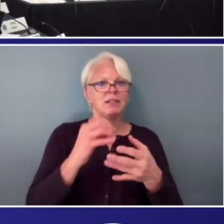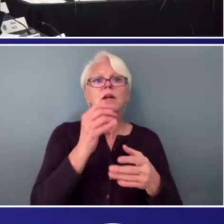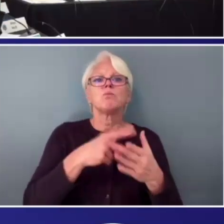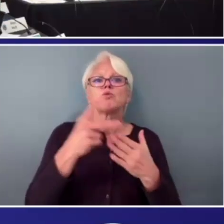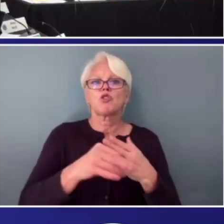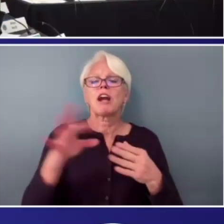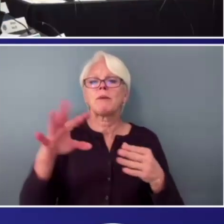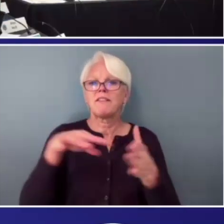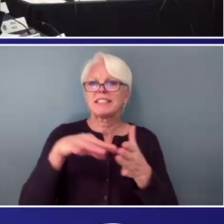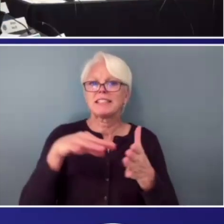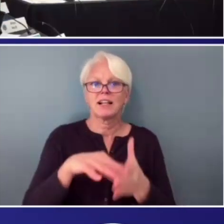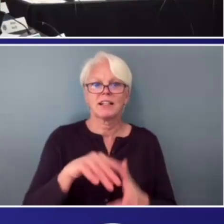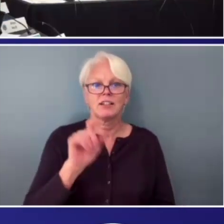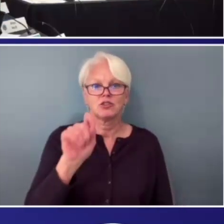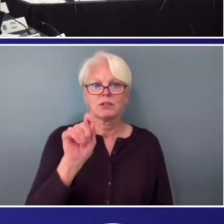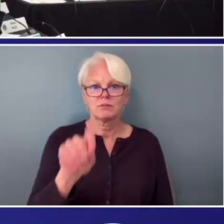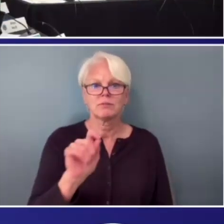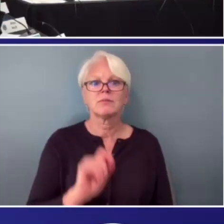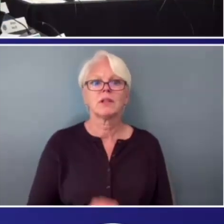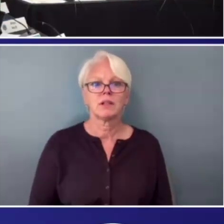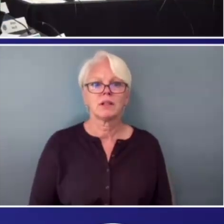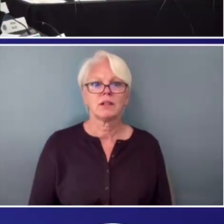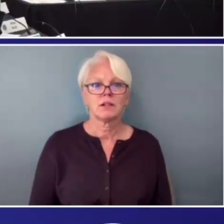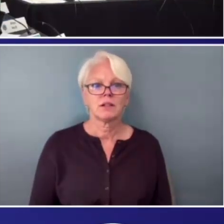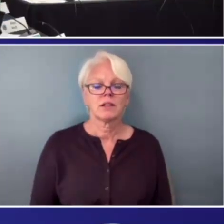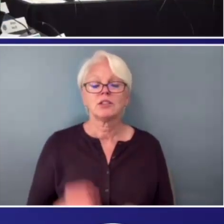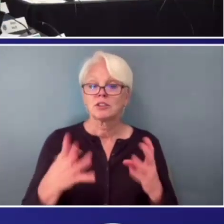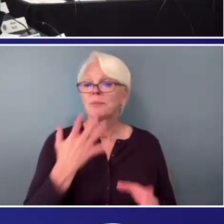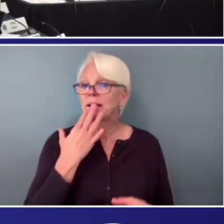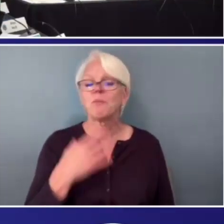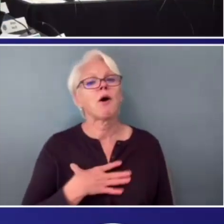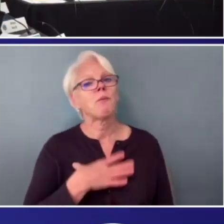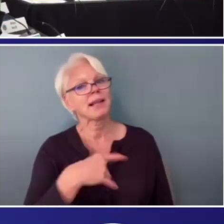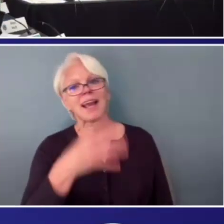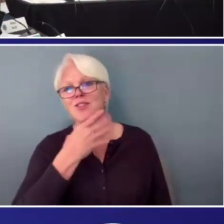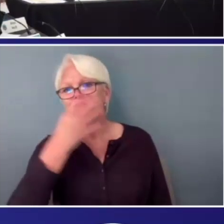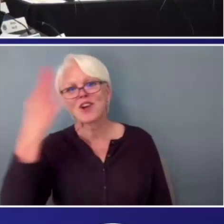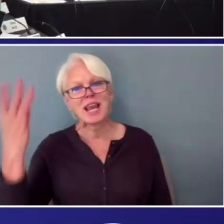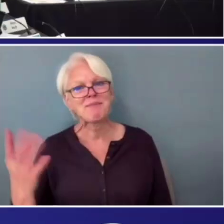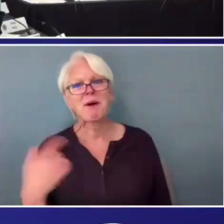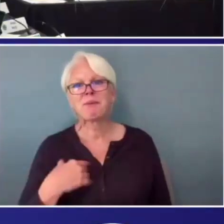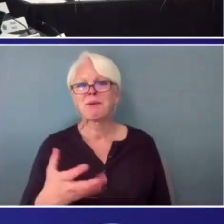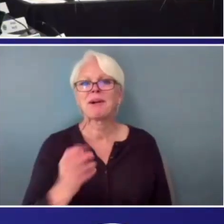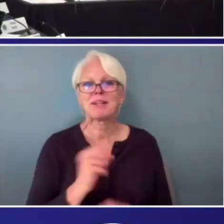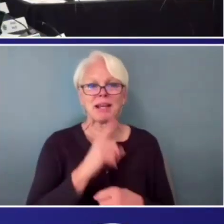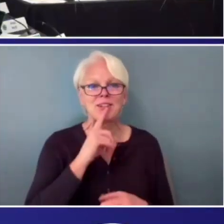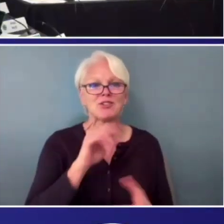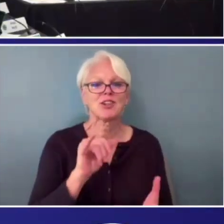Well, we want to, you know, we like the rainbow here. And we wanted to make sure that we had roygbiv all through it.